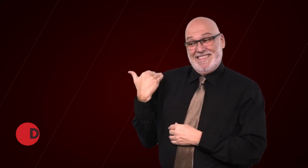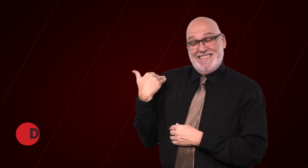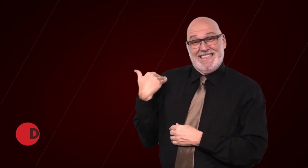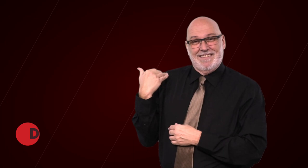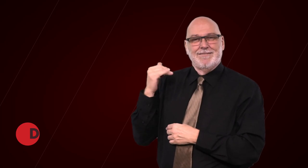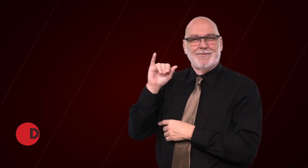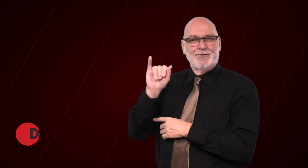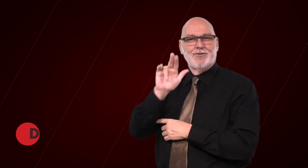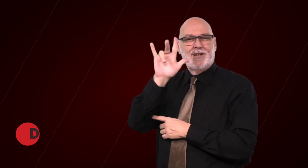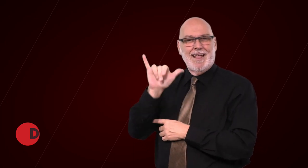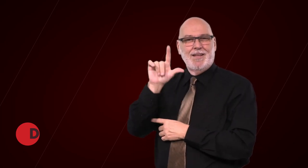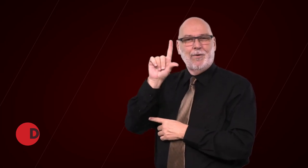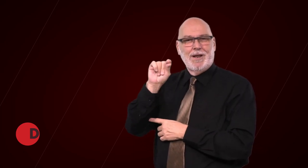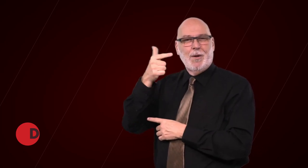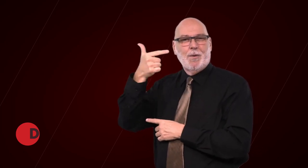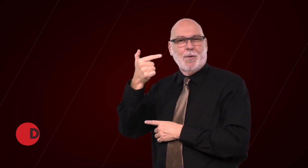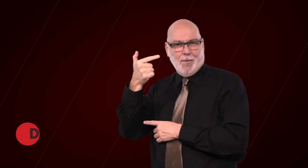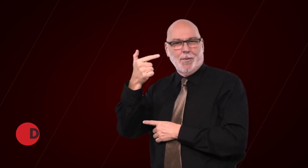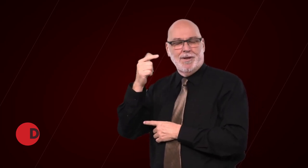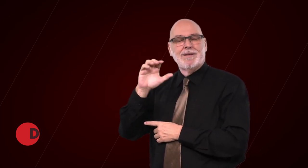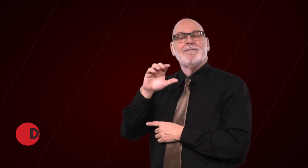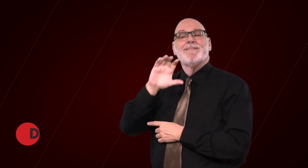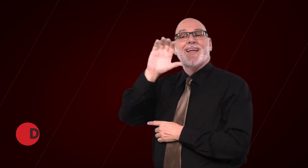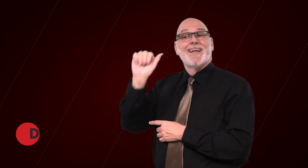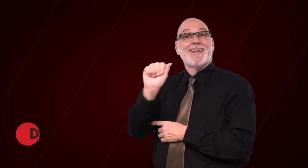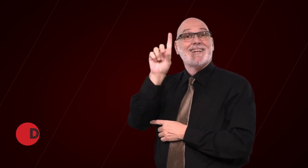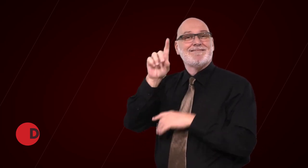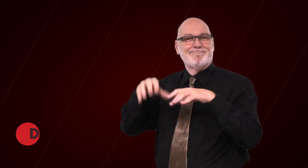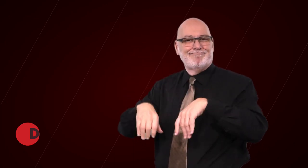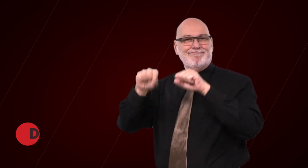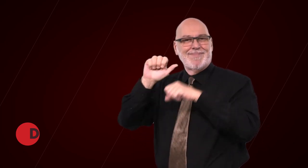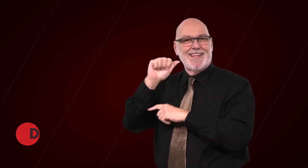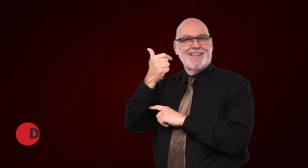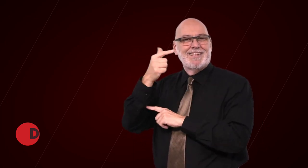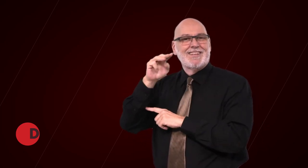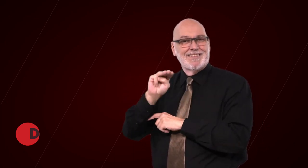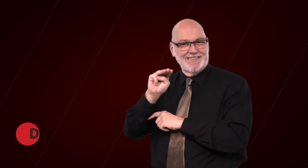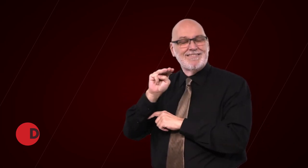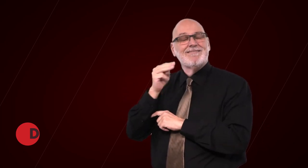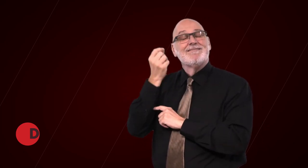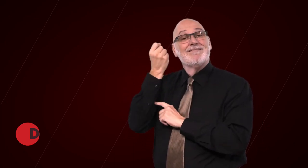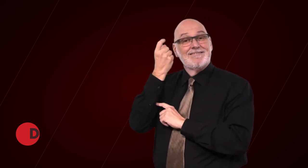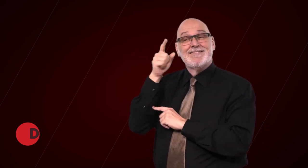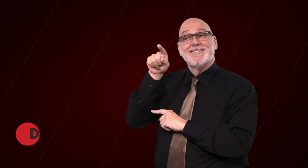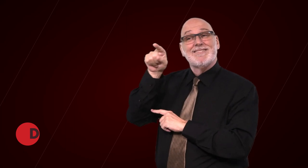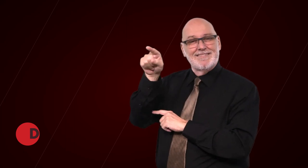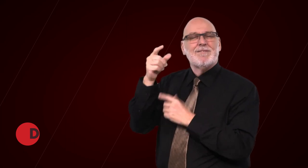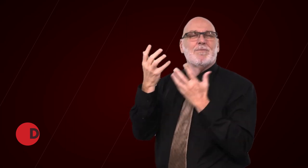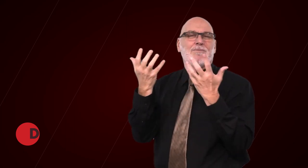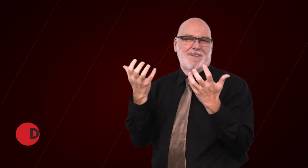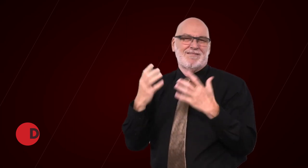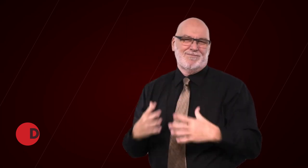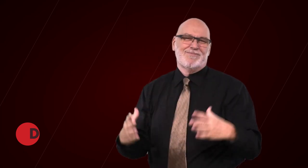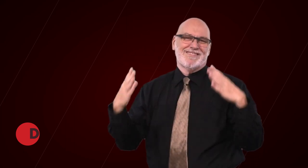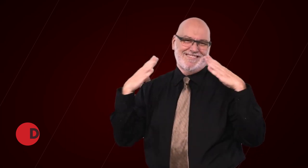According to the meeting minutes of CAD's annual general meeting in July 2021,